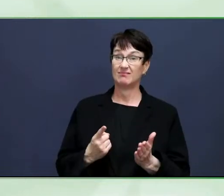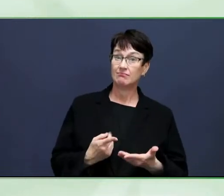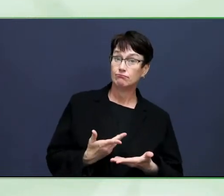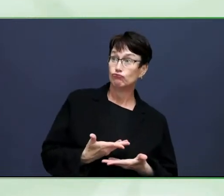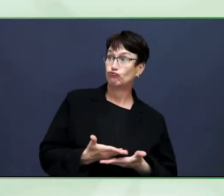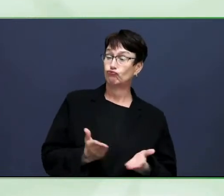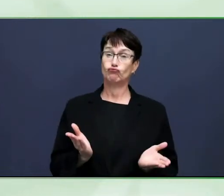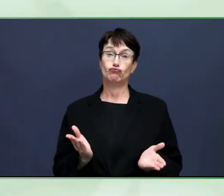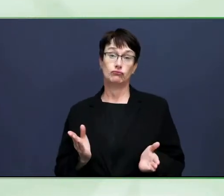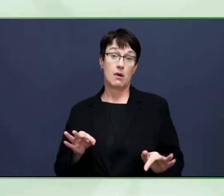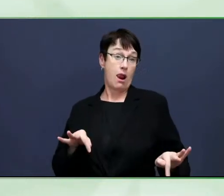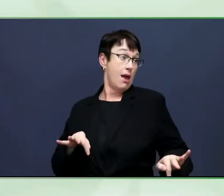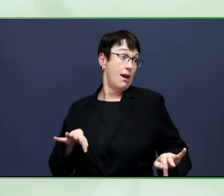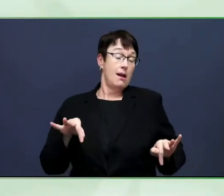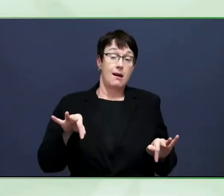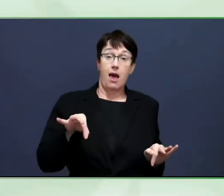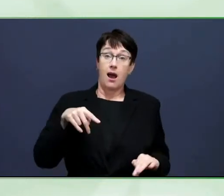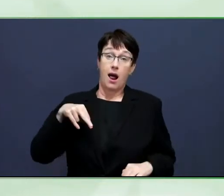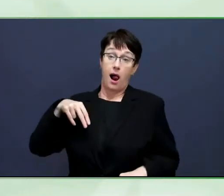We had 10 designers, 10 modules.